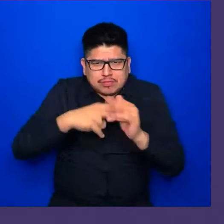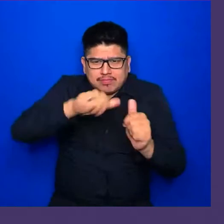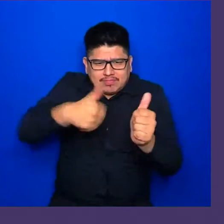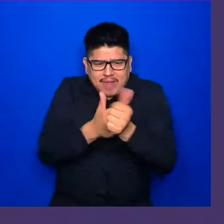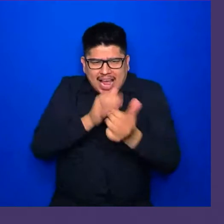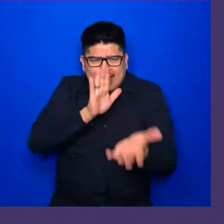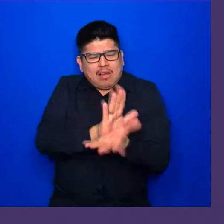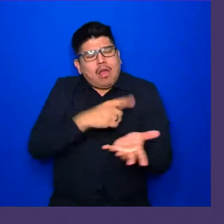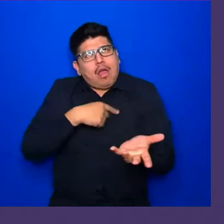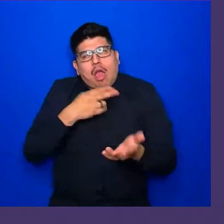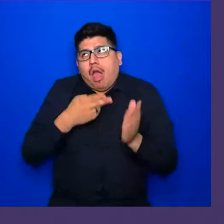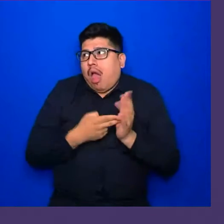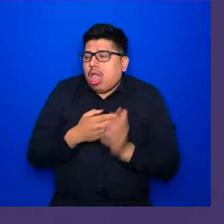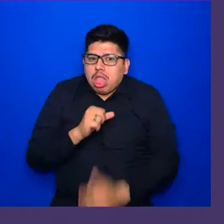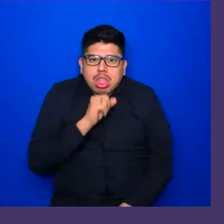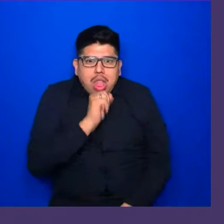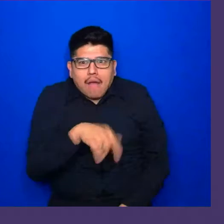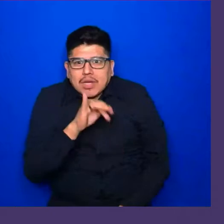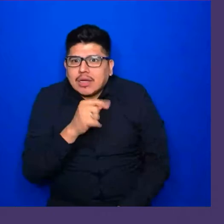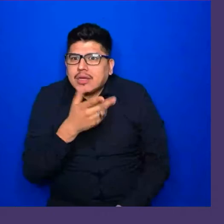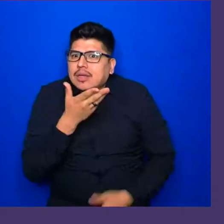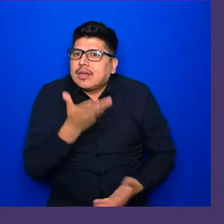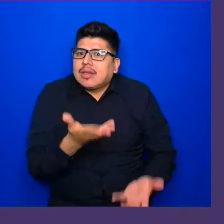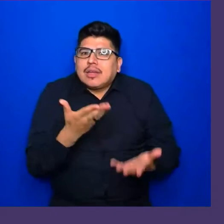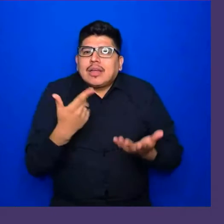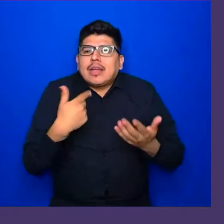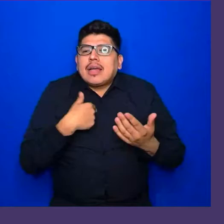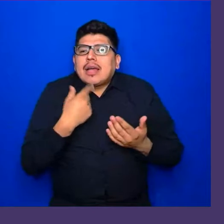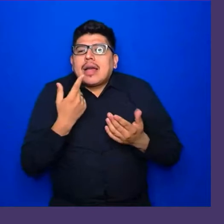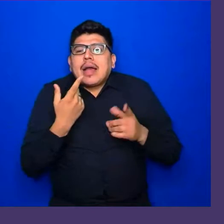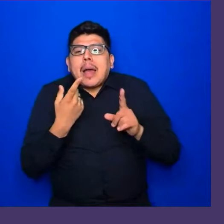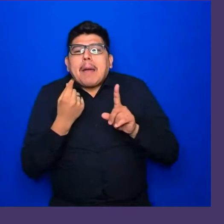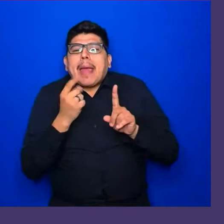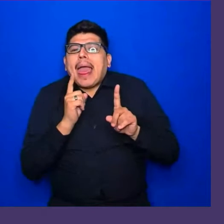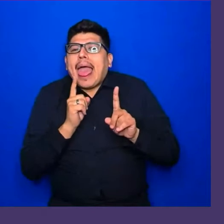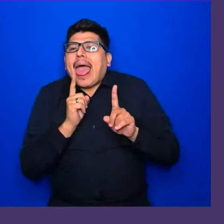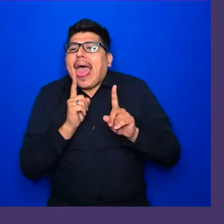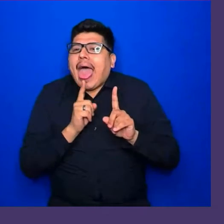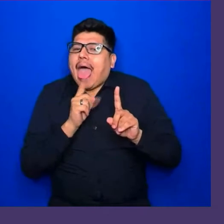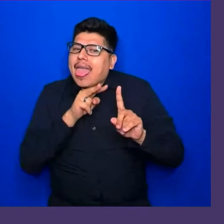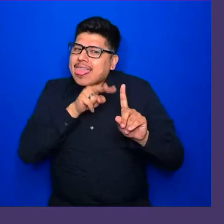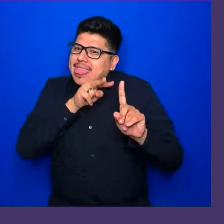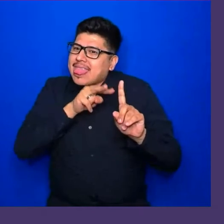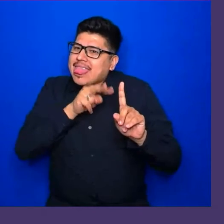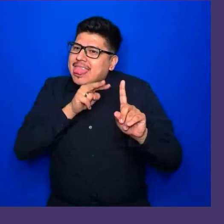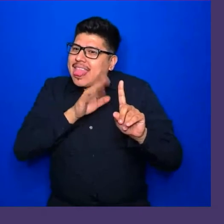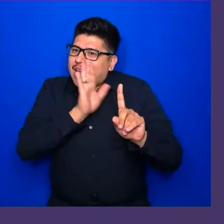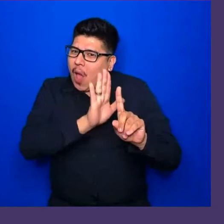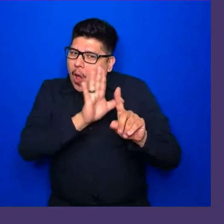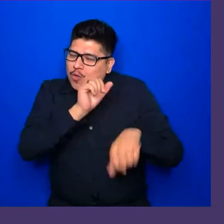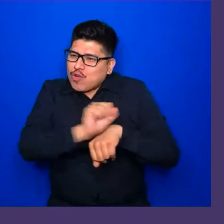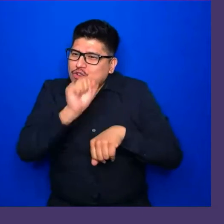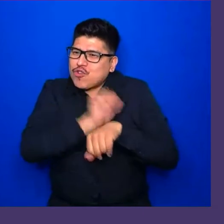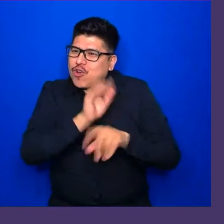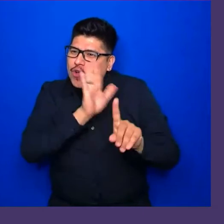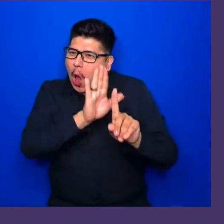not a stalker but a fan, and I follow your work and I follow your travels globally. I'm curious about what you're